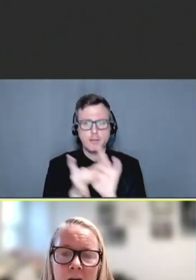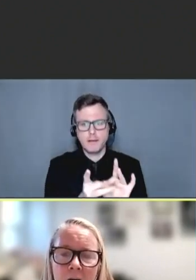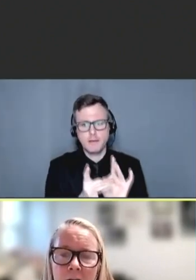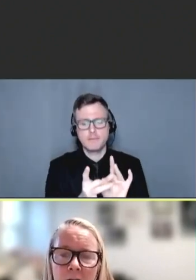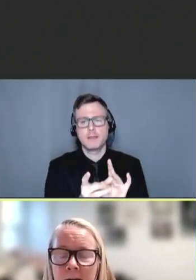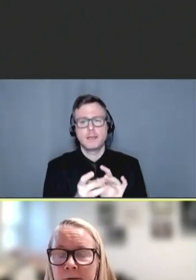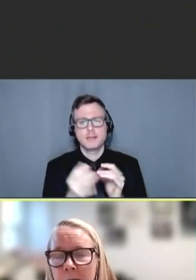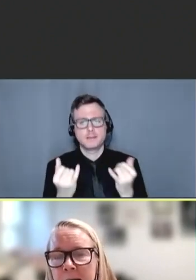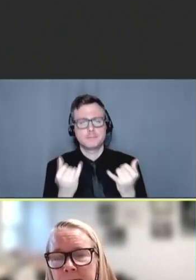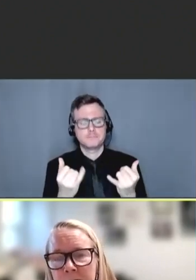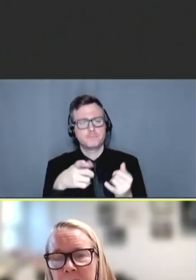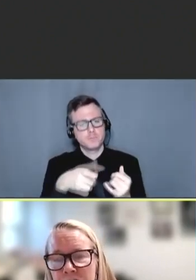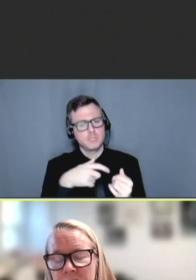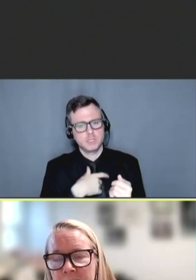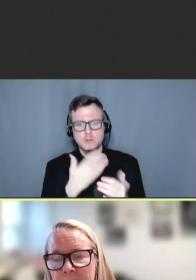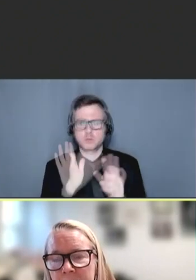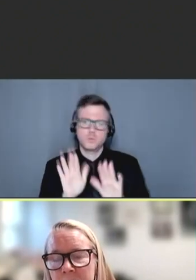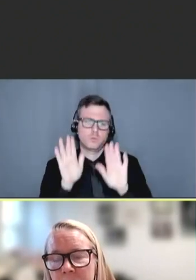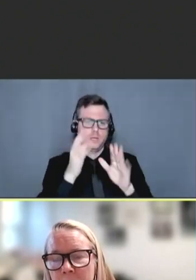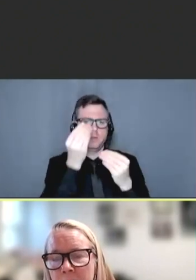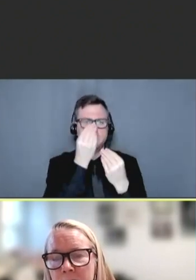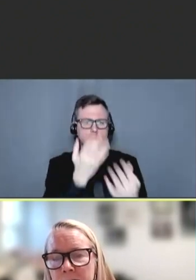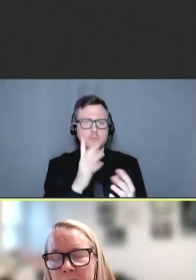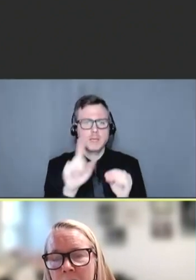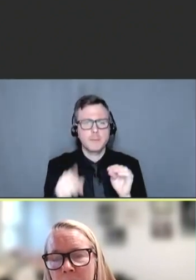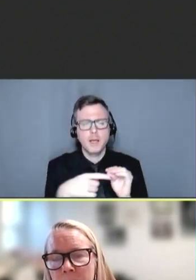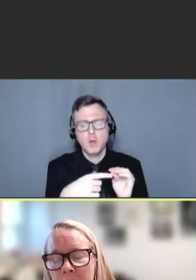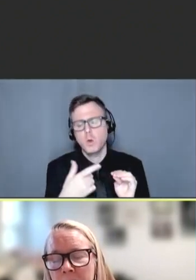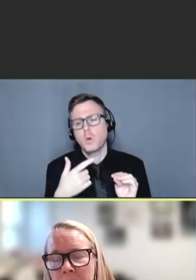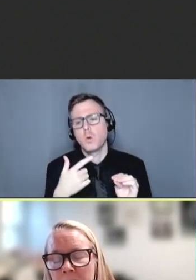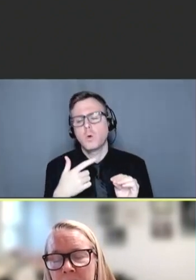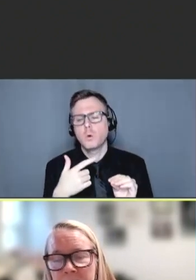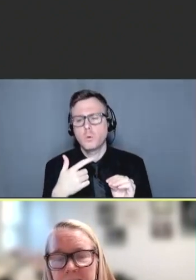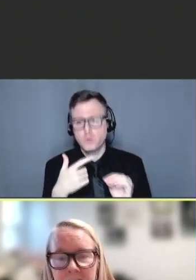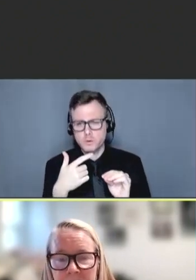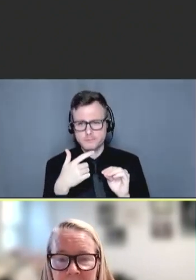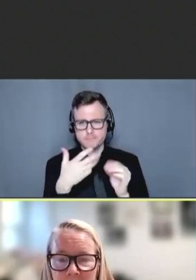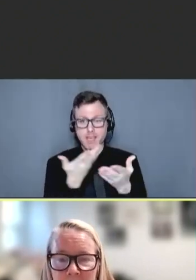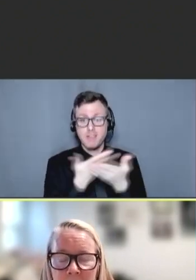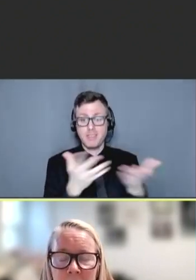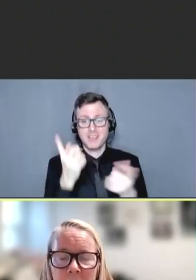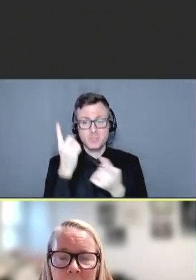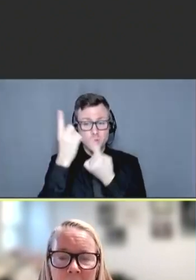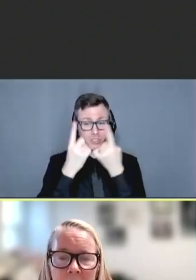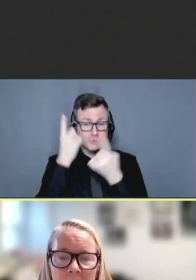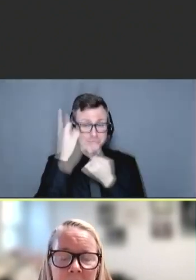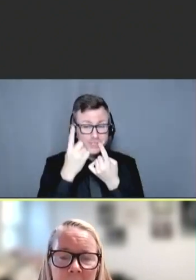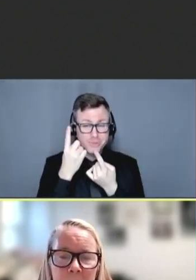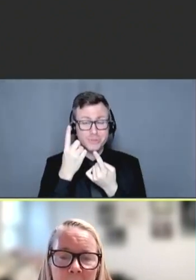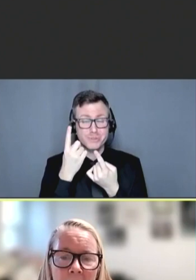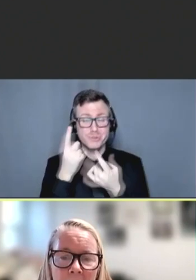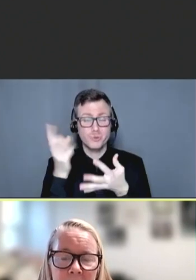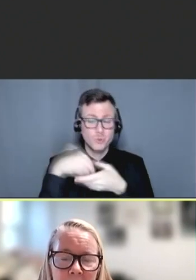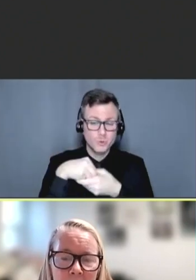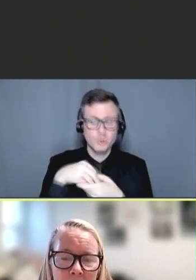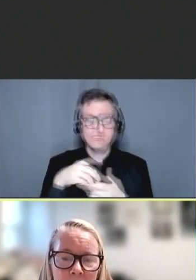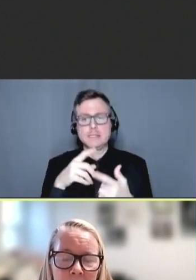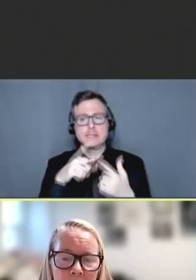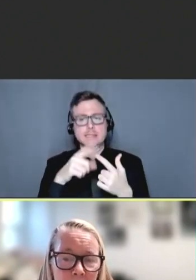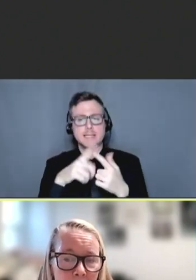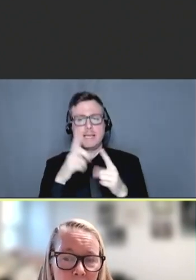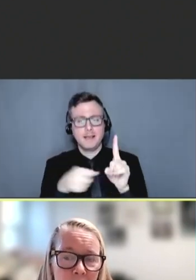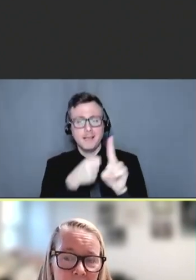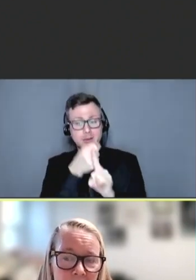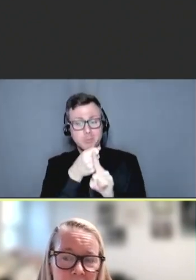a lot of great information in it around things to consider and impact of commercialization